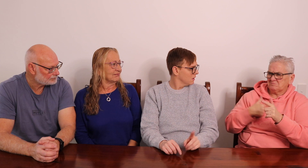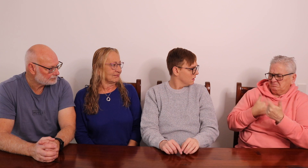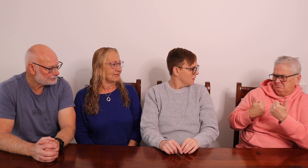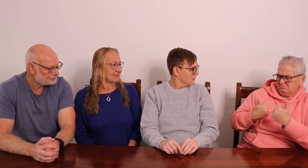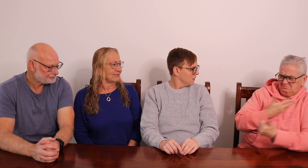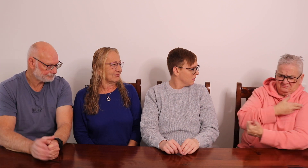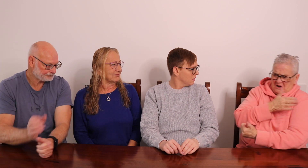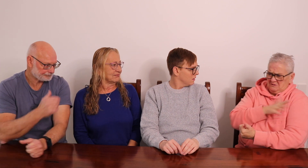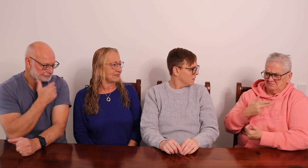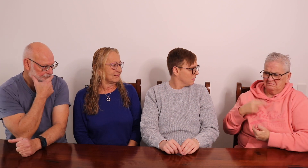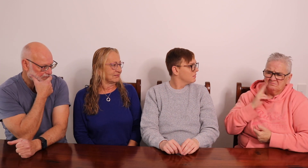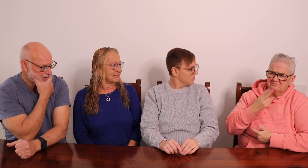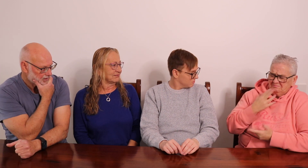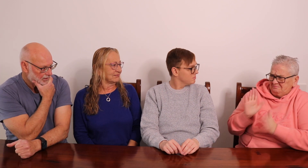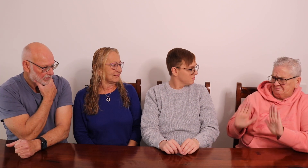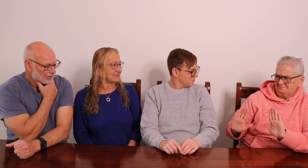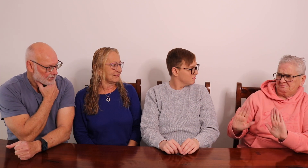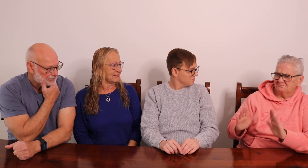A: I am very proud to be deaf.